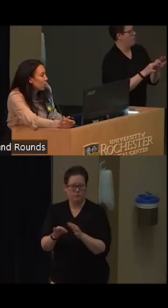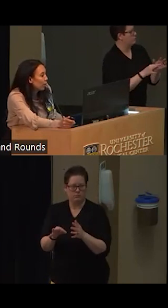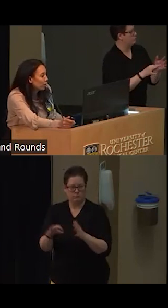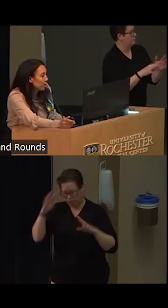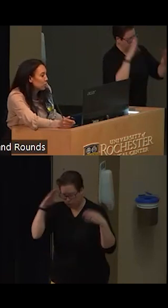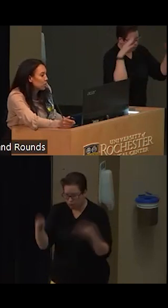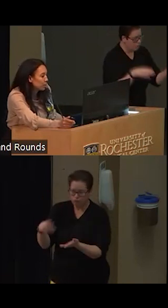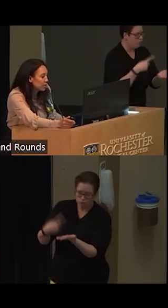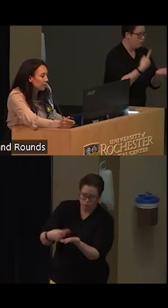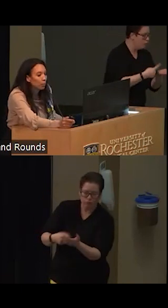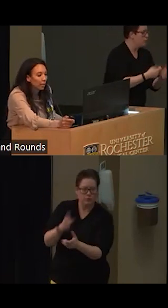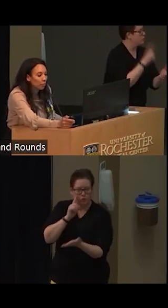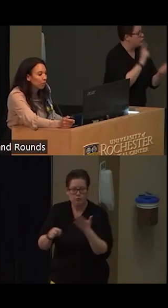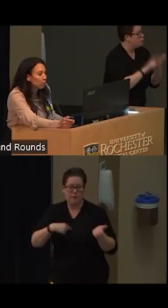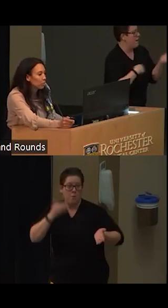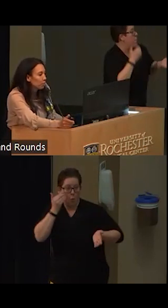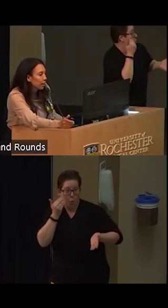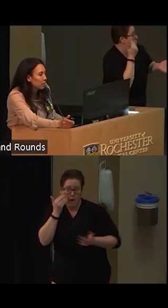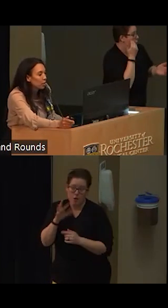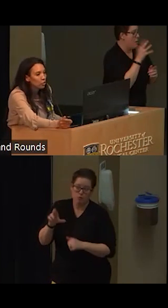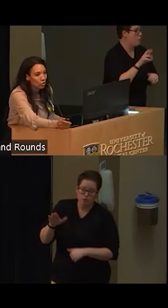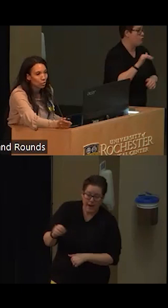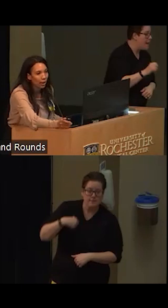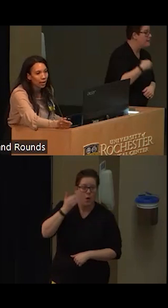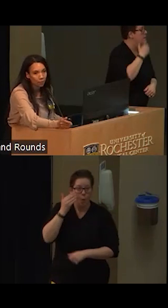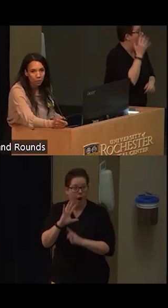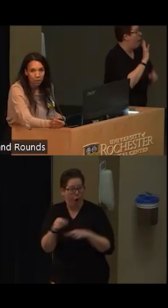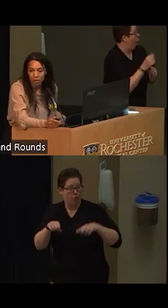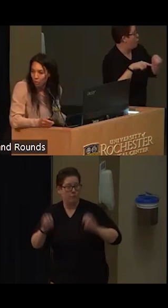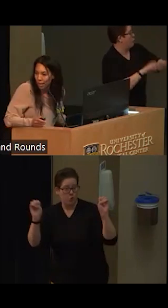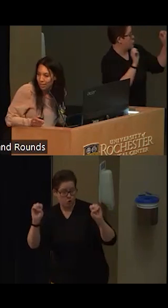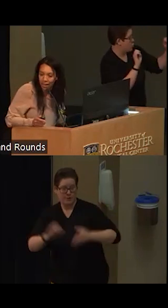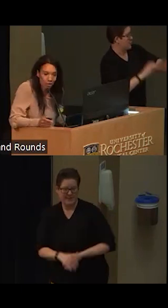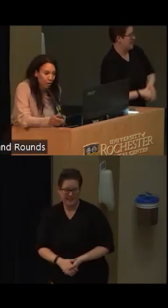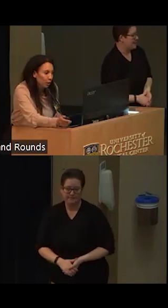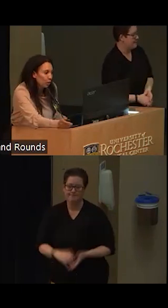that awareness was present and we gave people the space to do that so next Heather's going